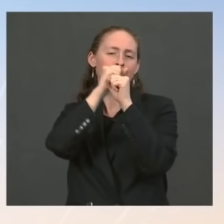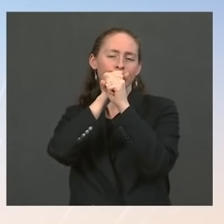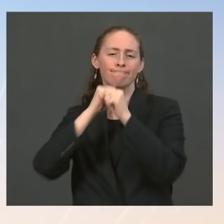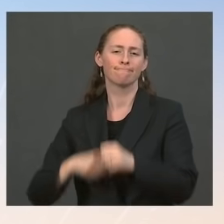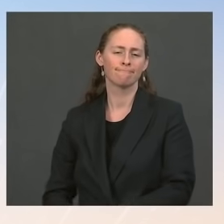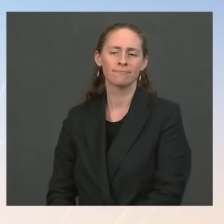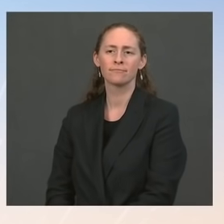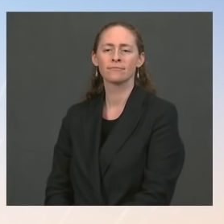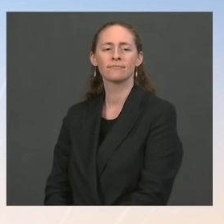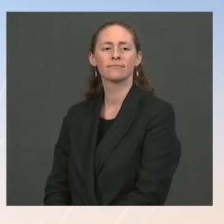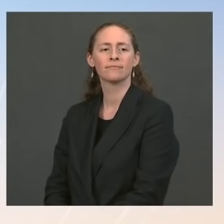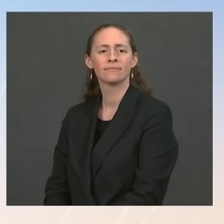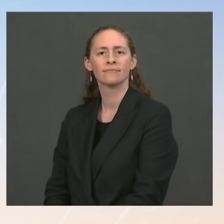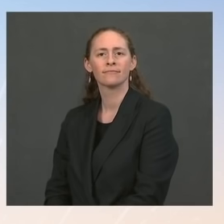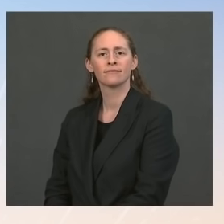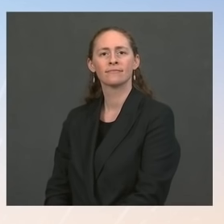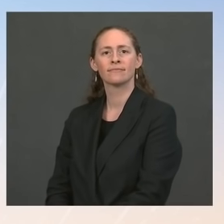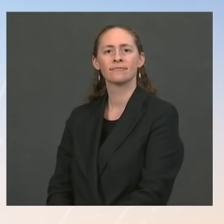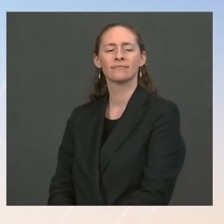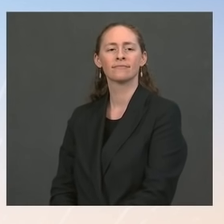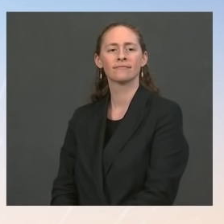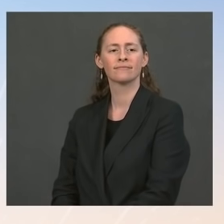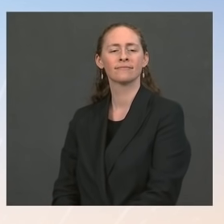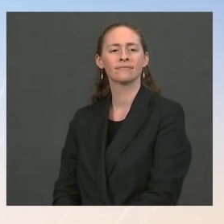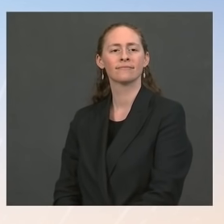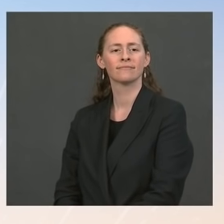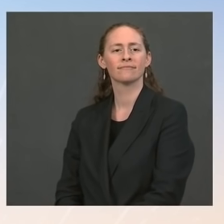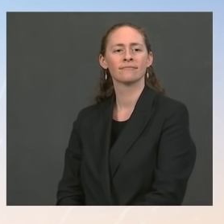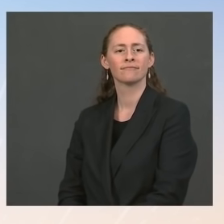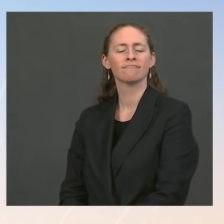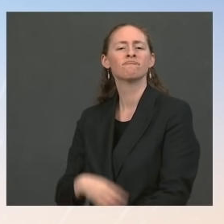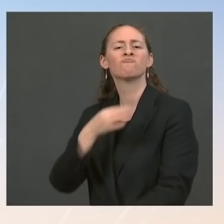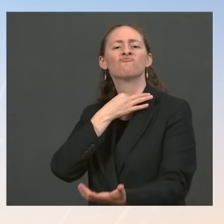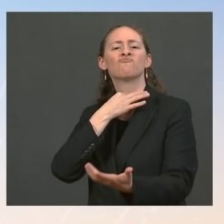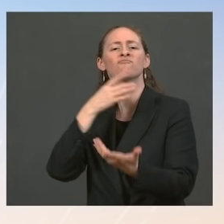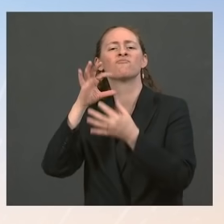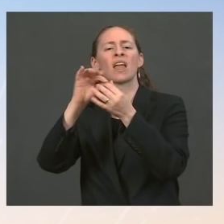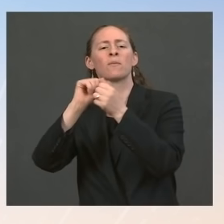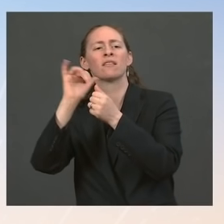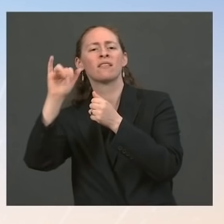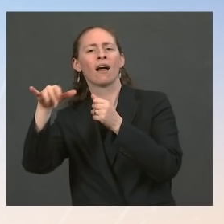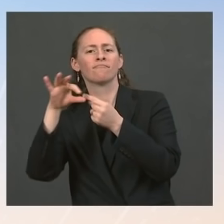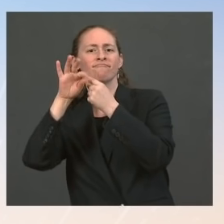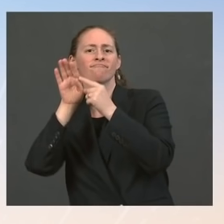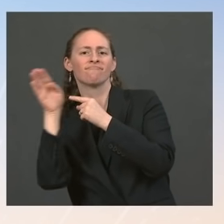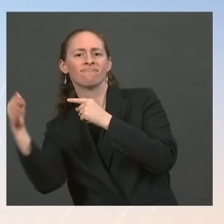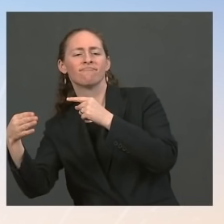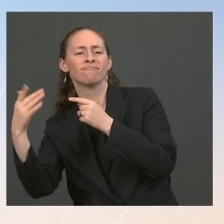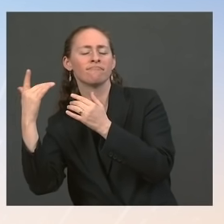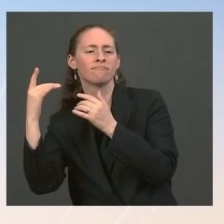One more question on the reconciliation package. You guys have made -- a lot of the administration officials have made a lot about the idea